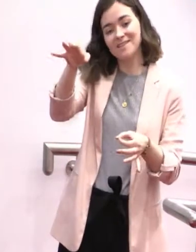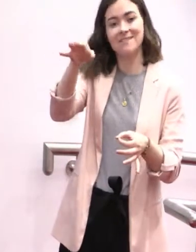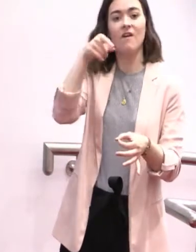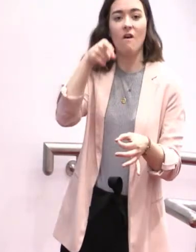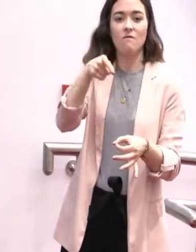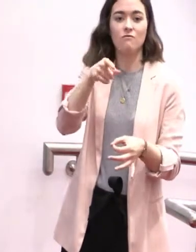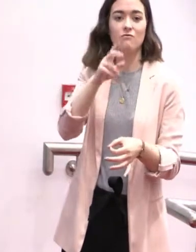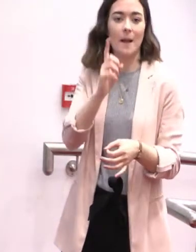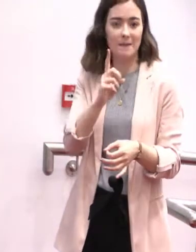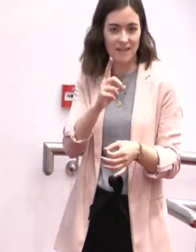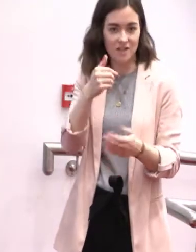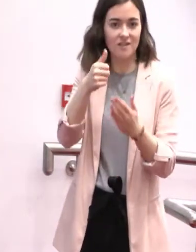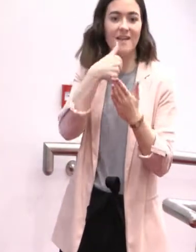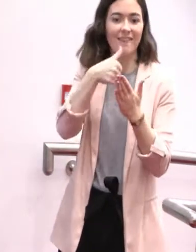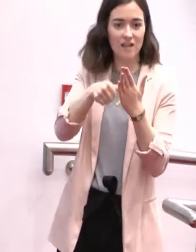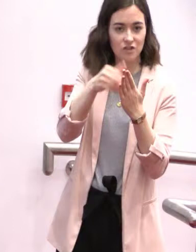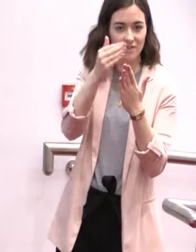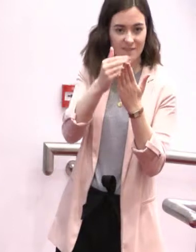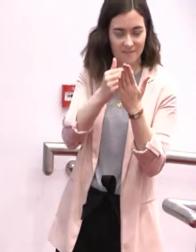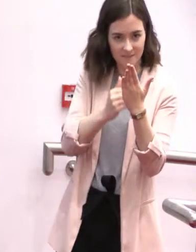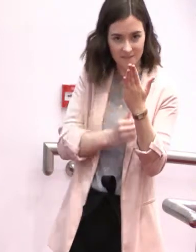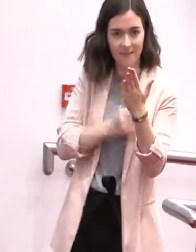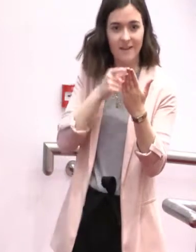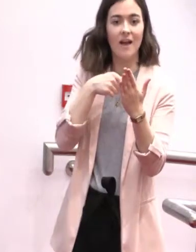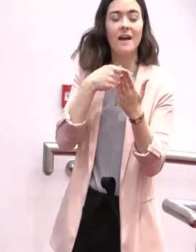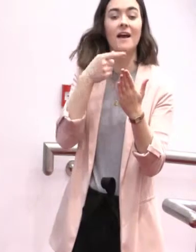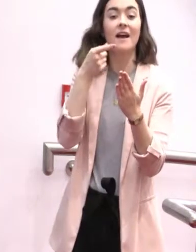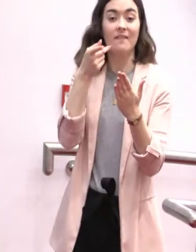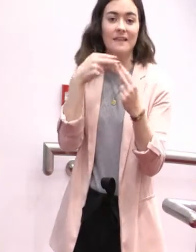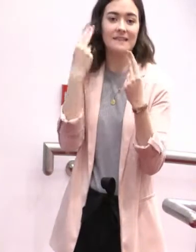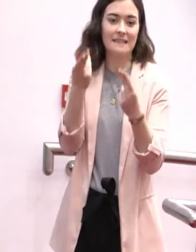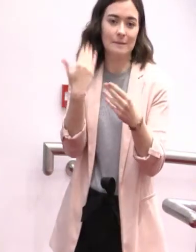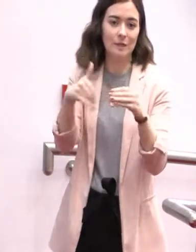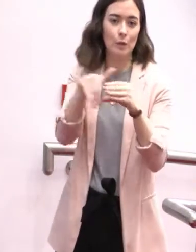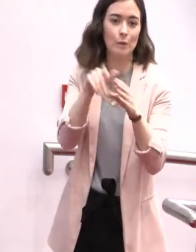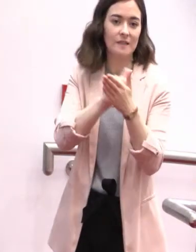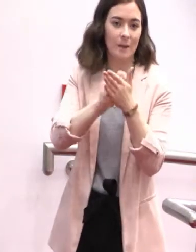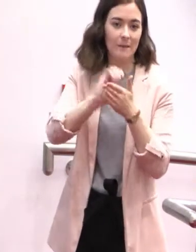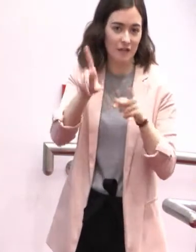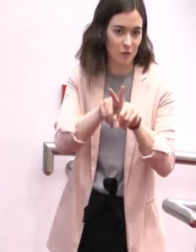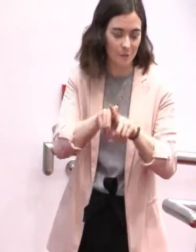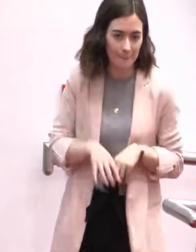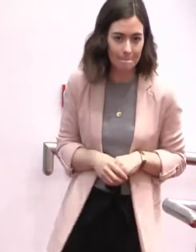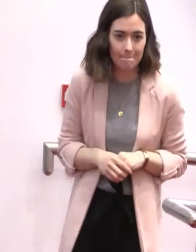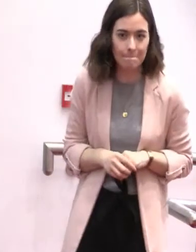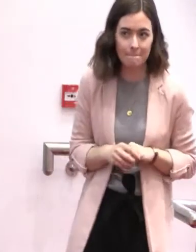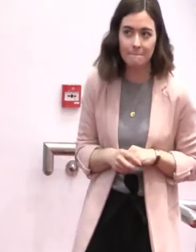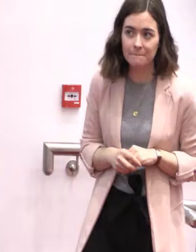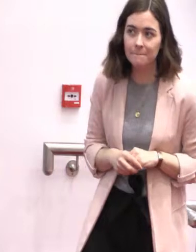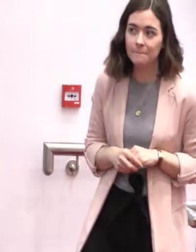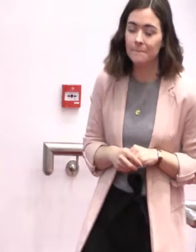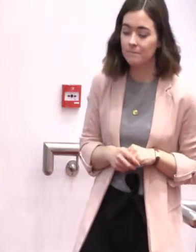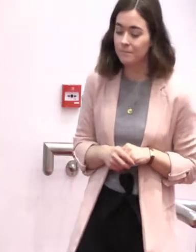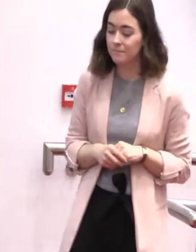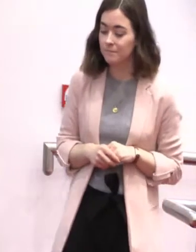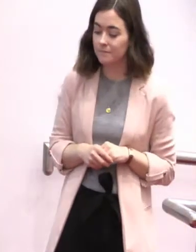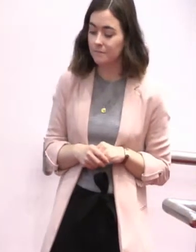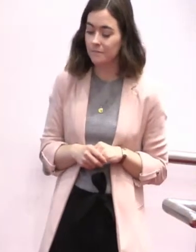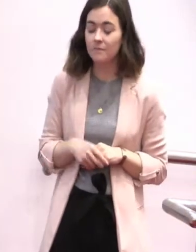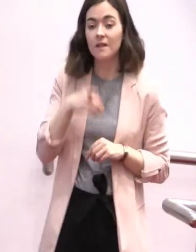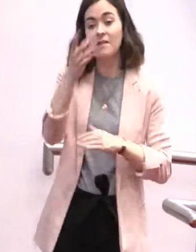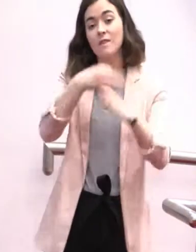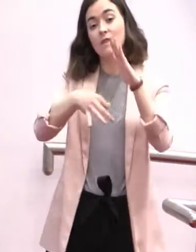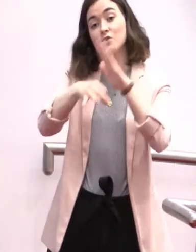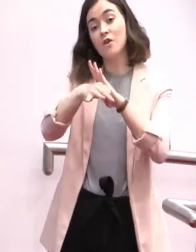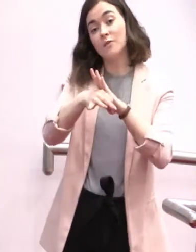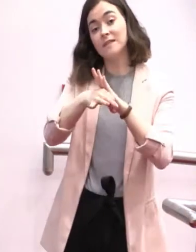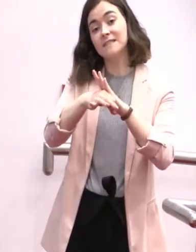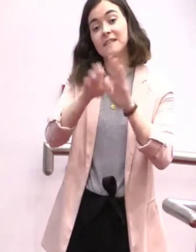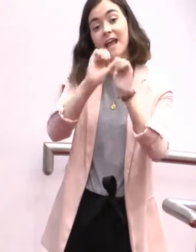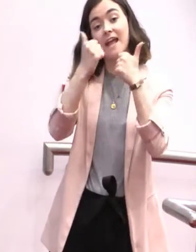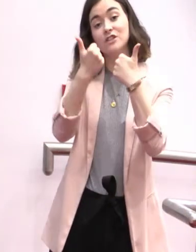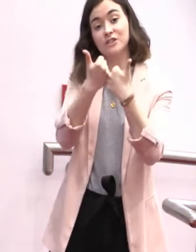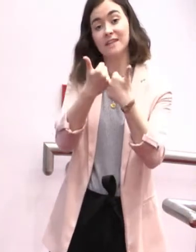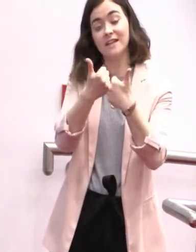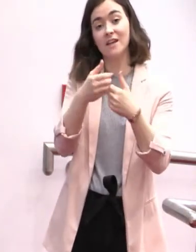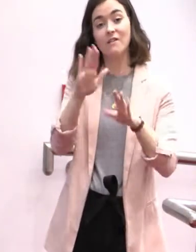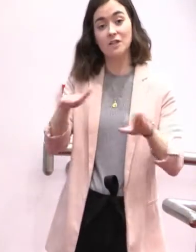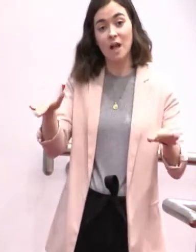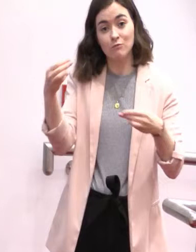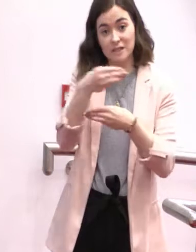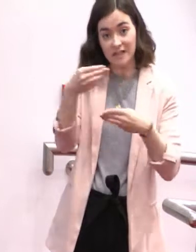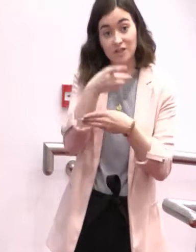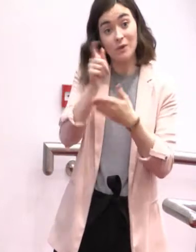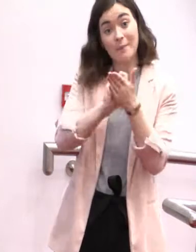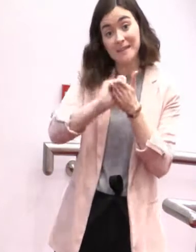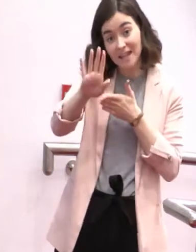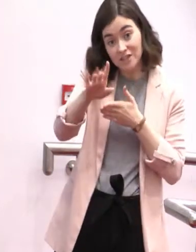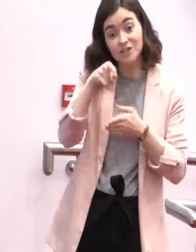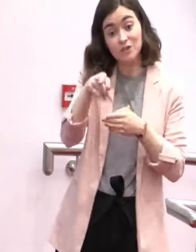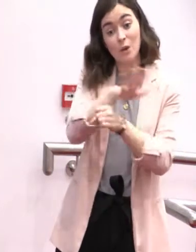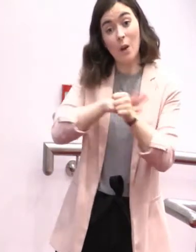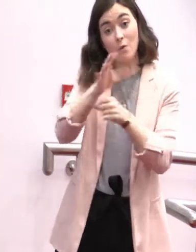through your local community, they are responsible for interviewing you